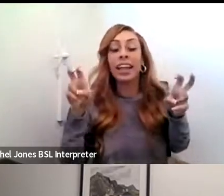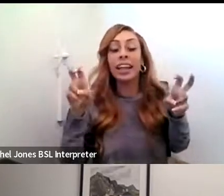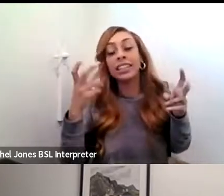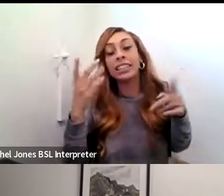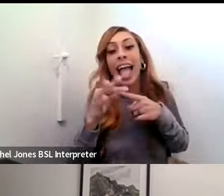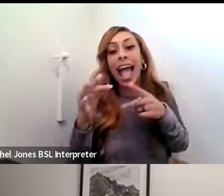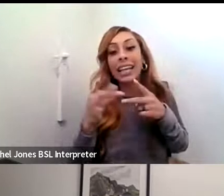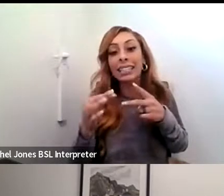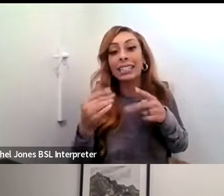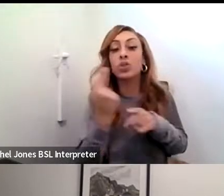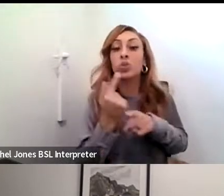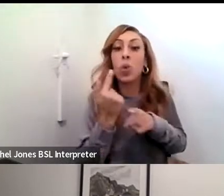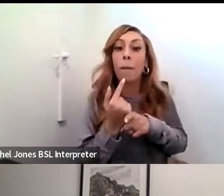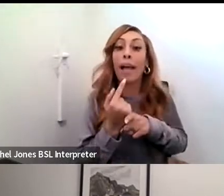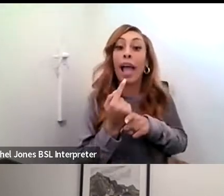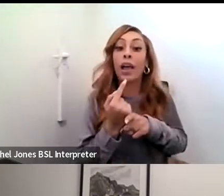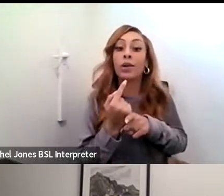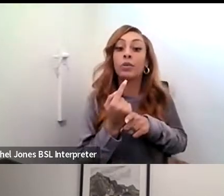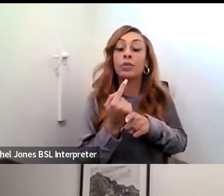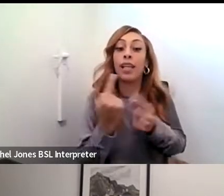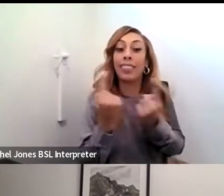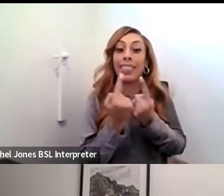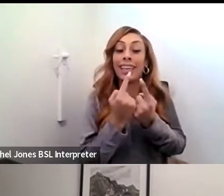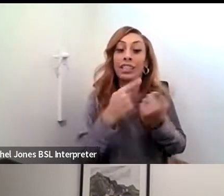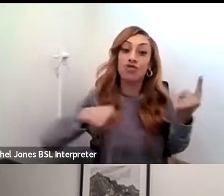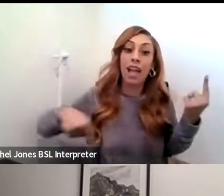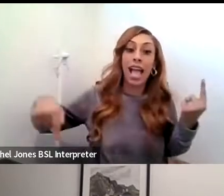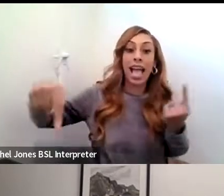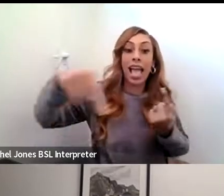we're talking here about the things that surround the artwork, that surround the experience as well.